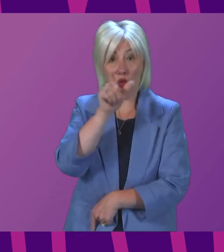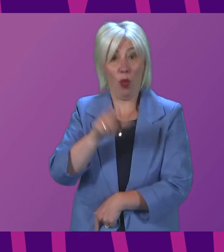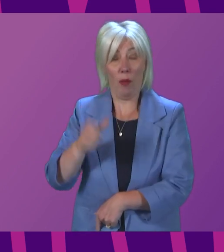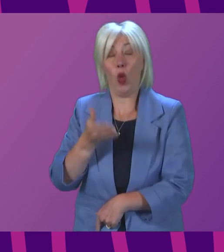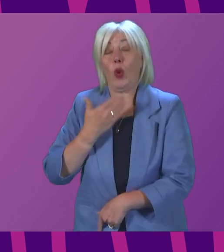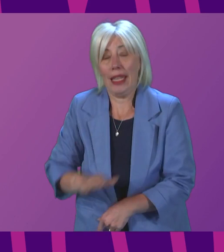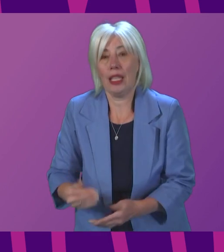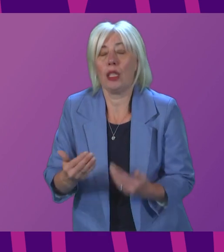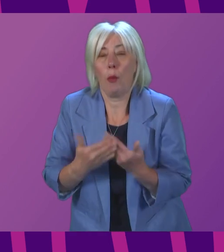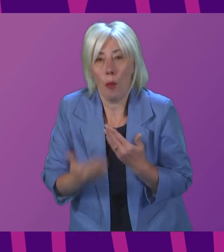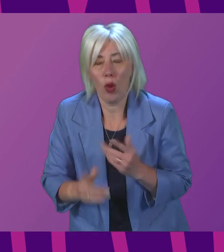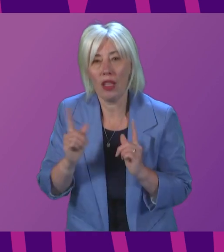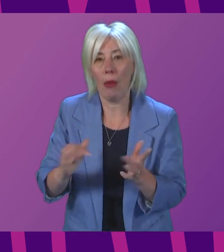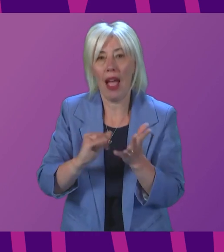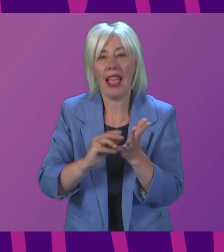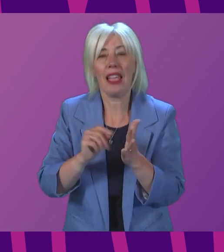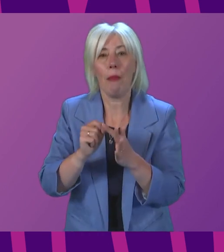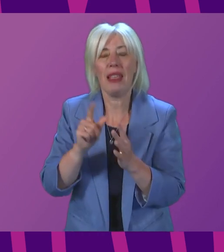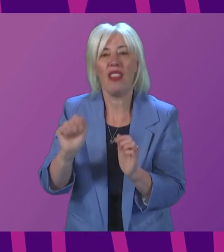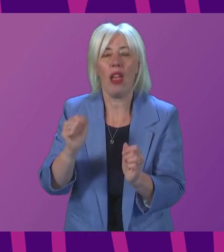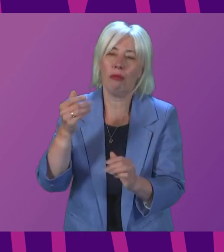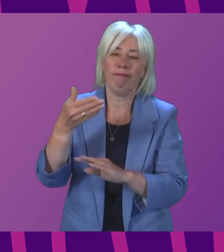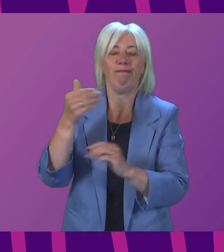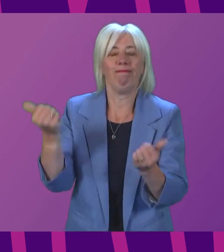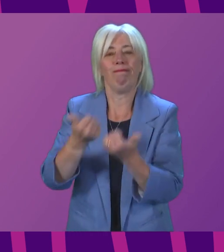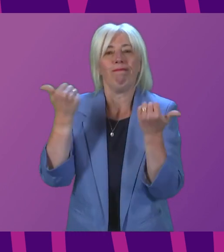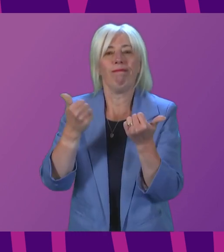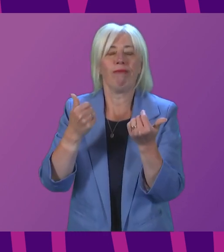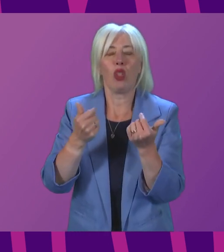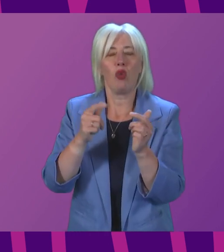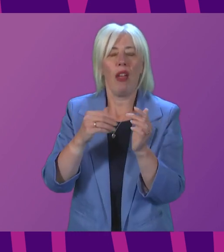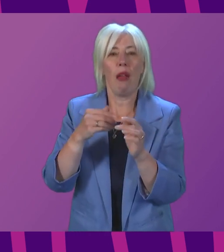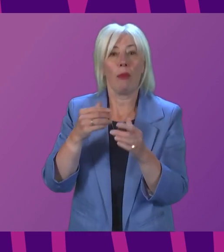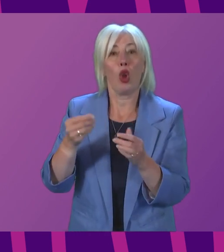Instead, the SNP’s flagship cost of living policy is to copy the Tory policy and provide